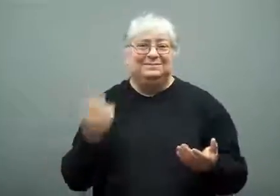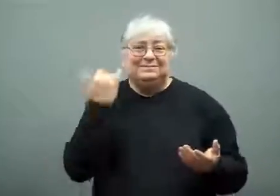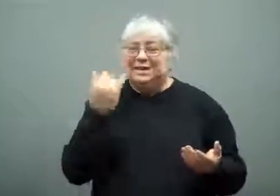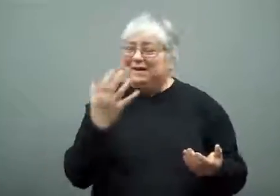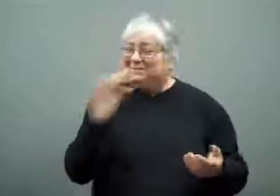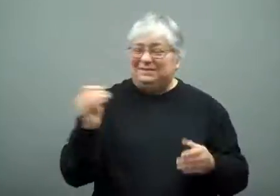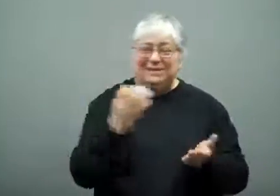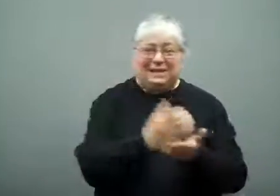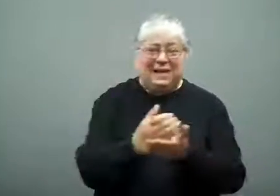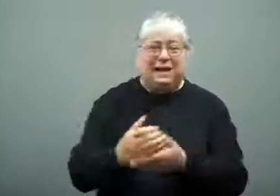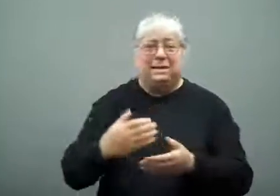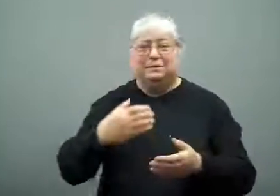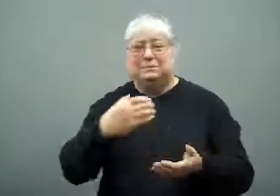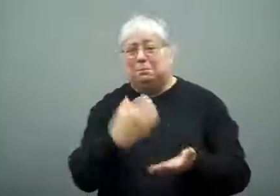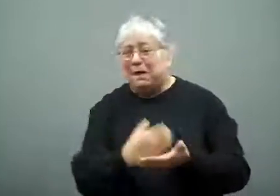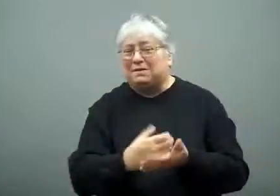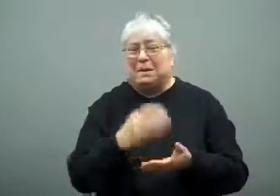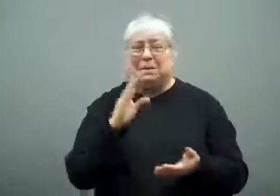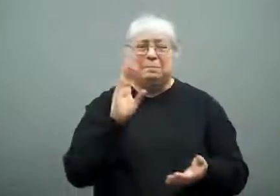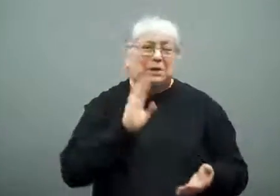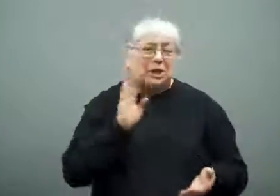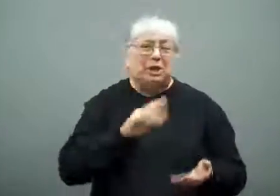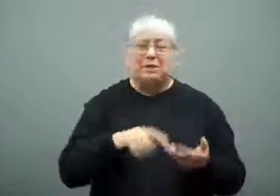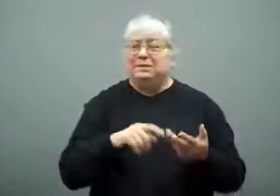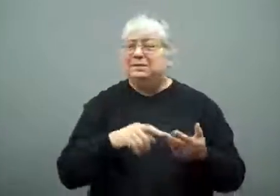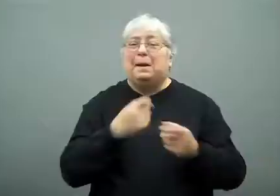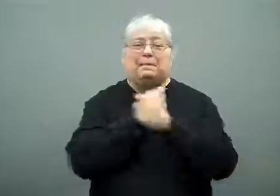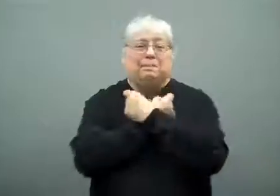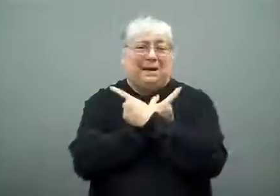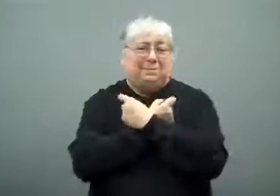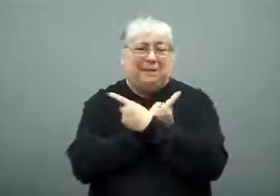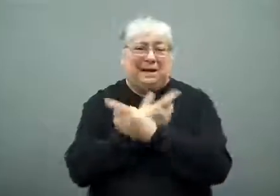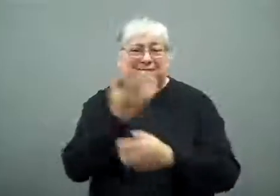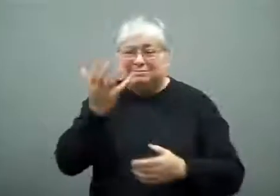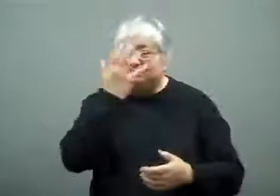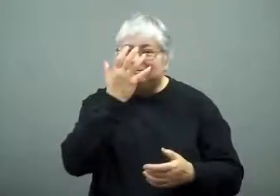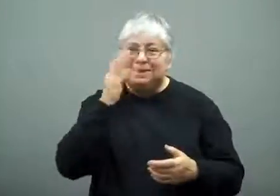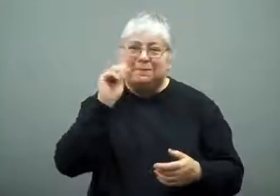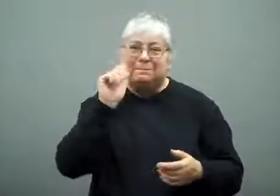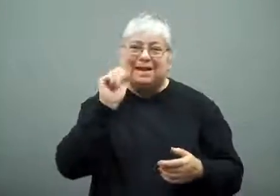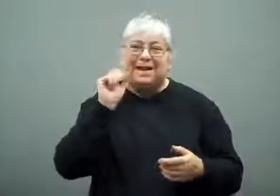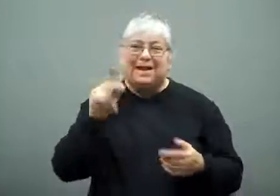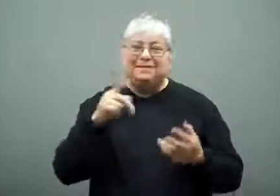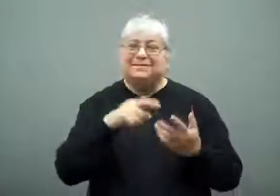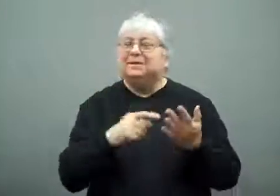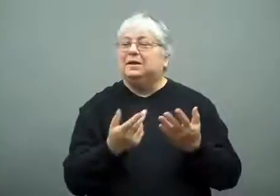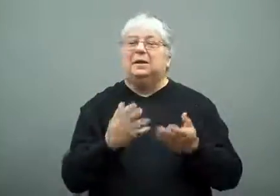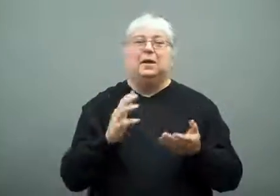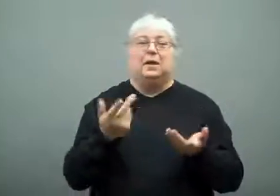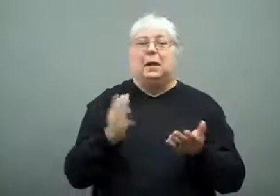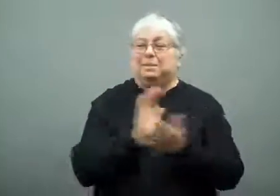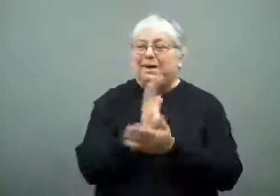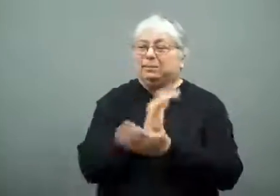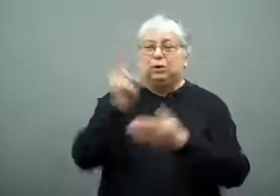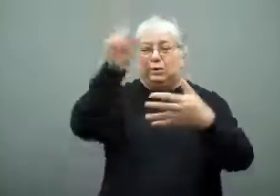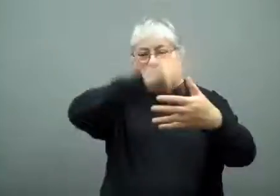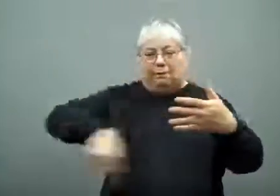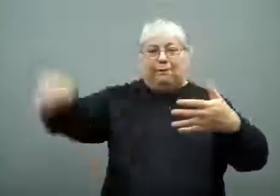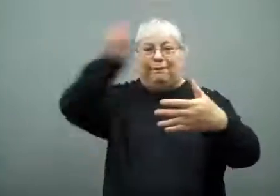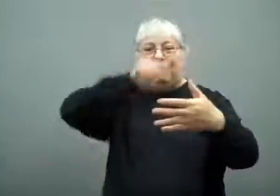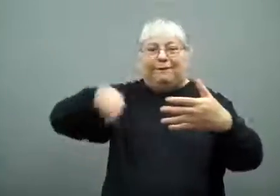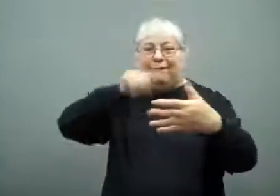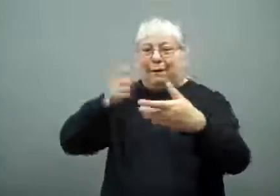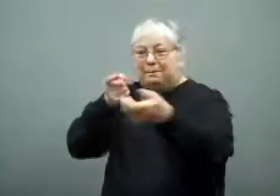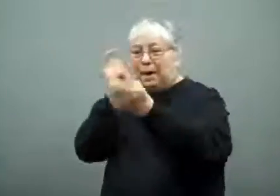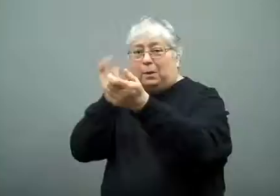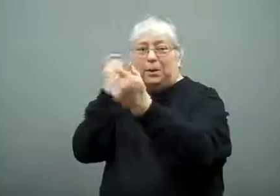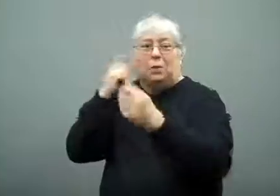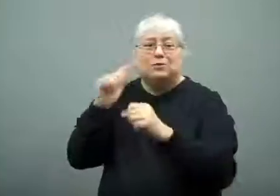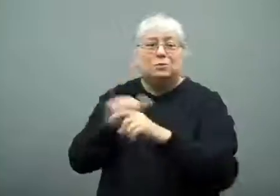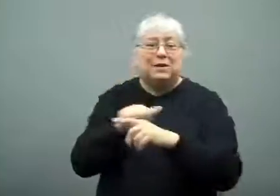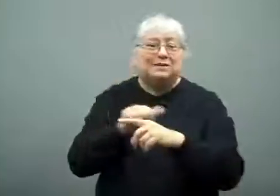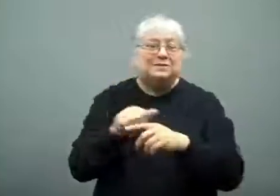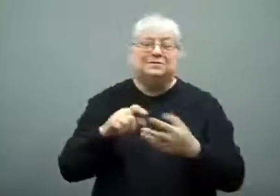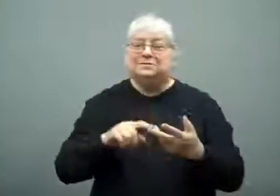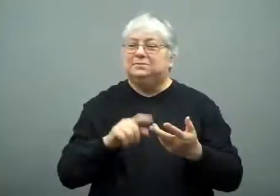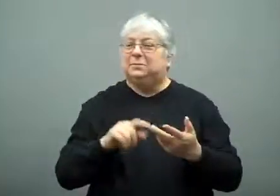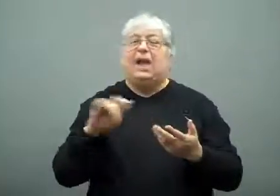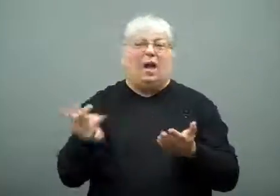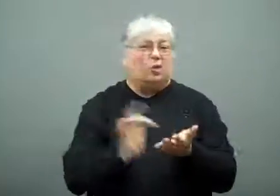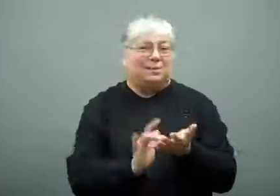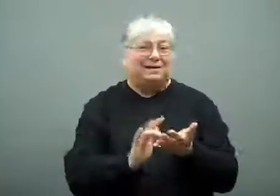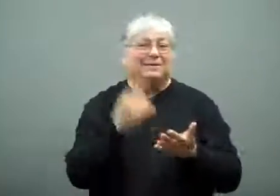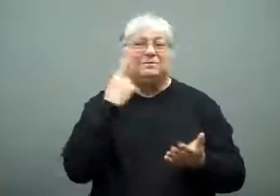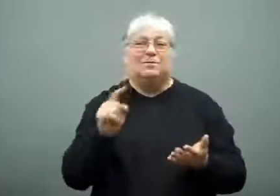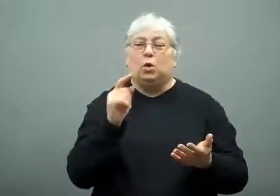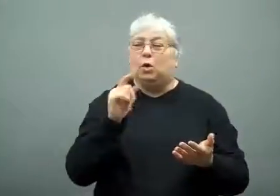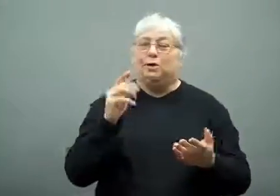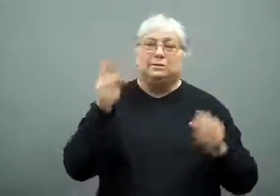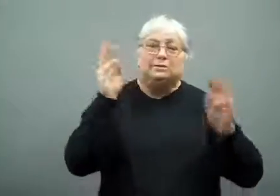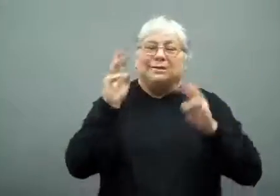There were 50 cans and bottles of beer, a Batman mask,